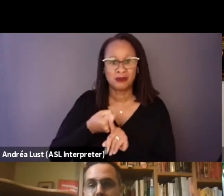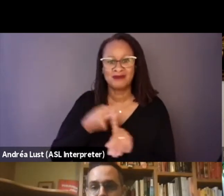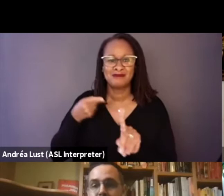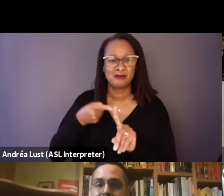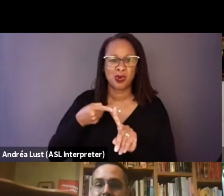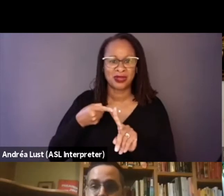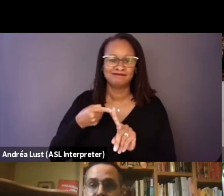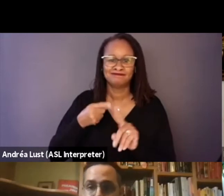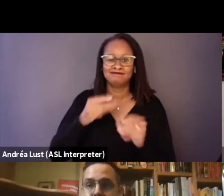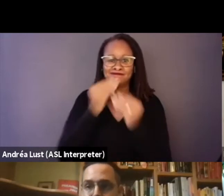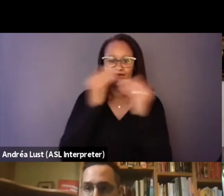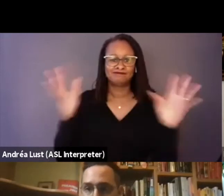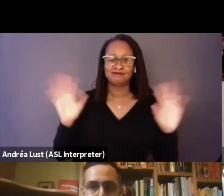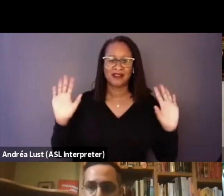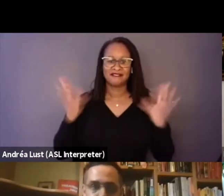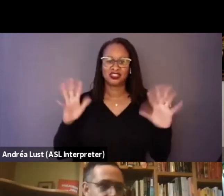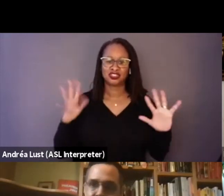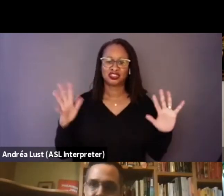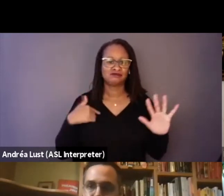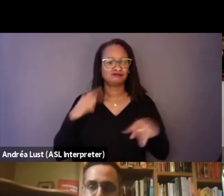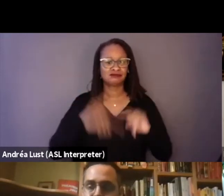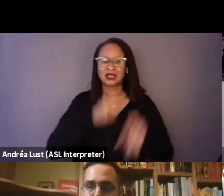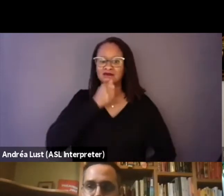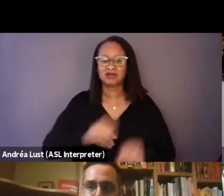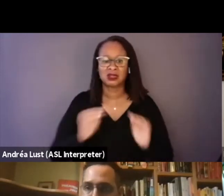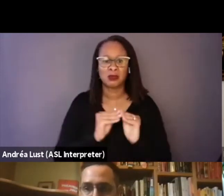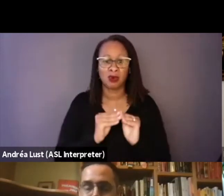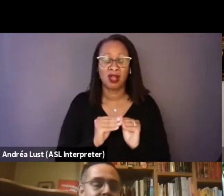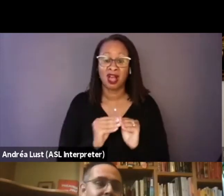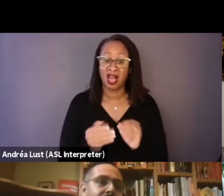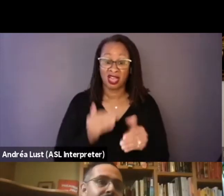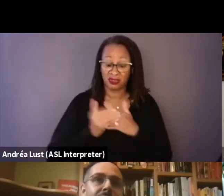for what the rest of us are able to just digest on a day to day level.